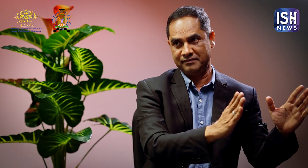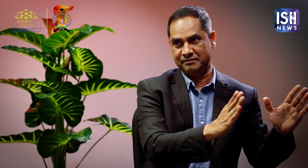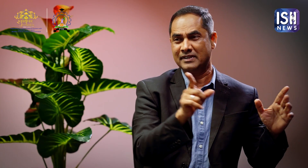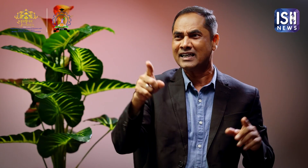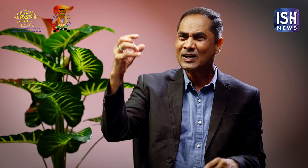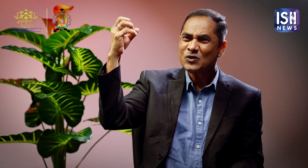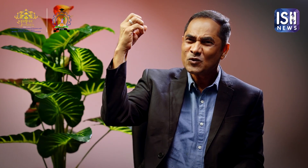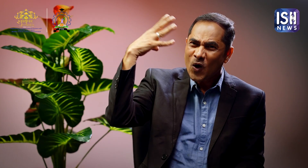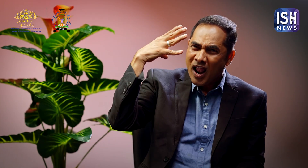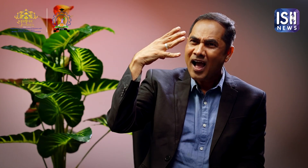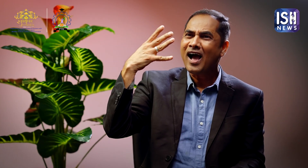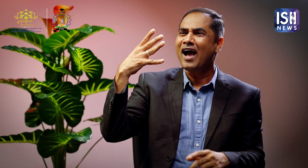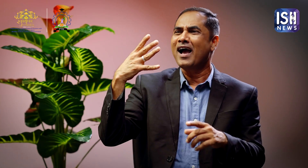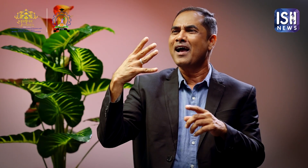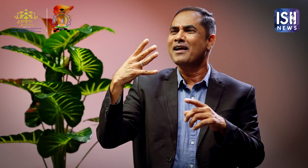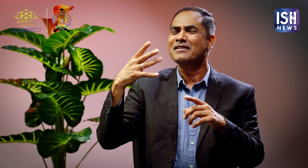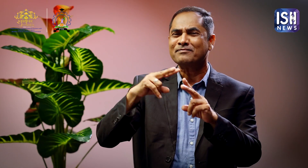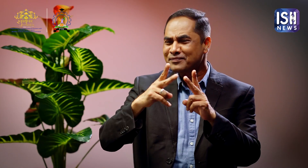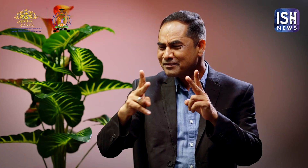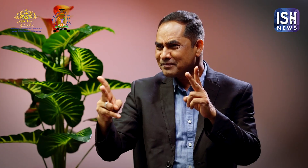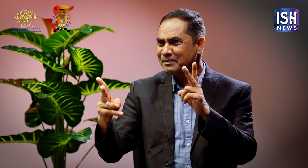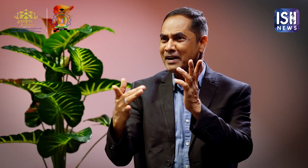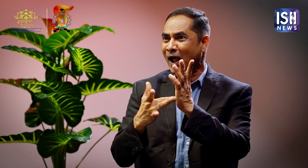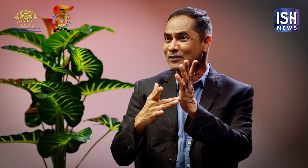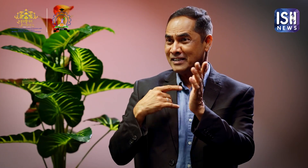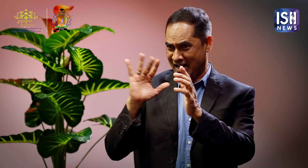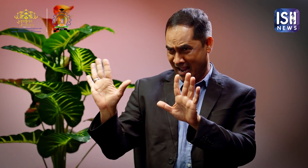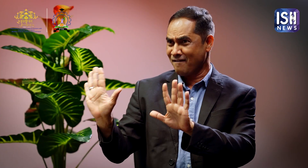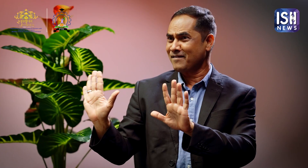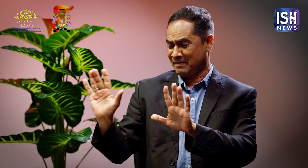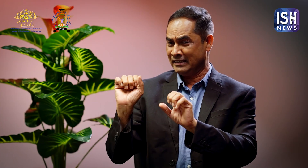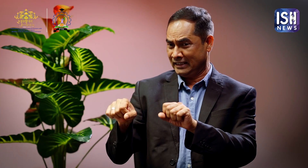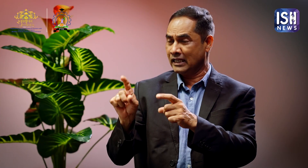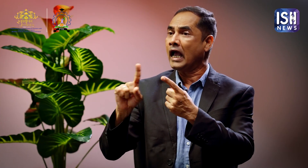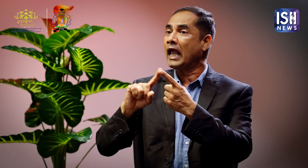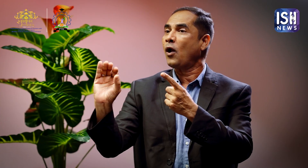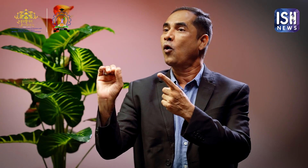The one you talk about solar panels, and other features. We do have them. This is "Eco".